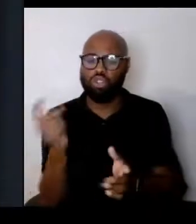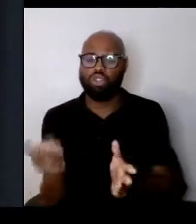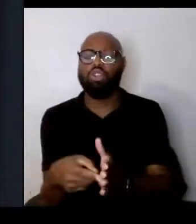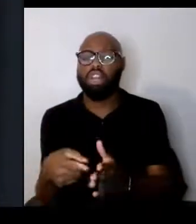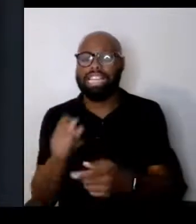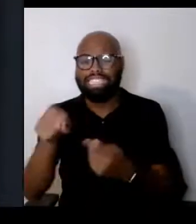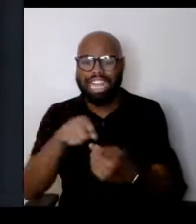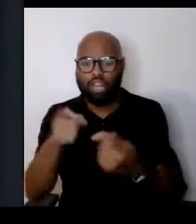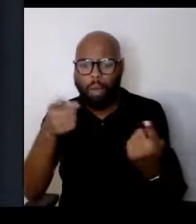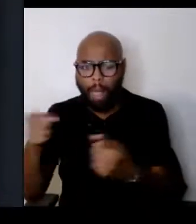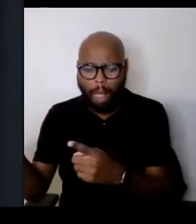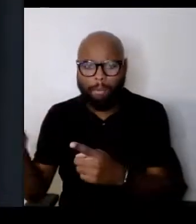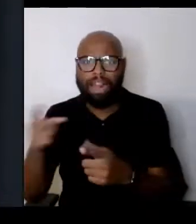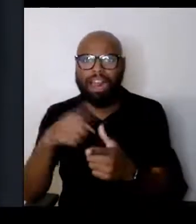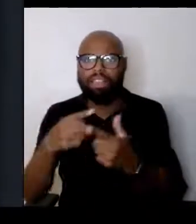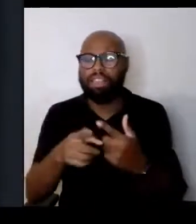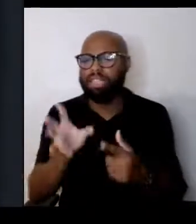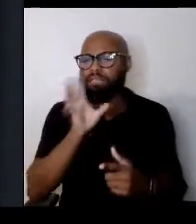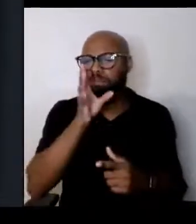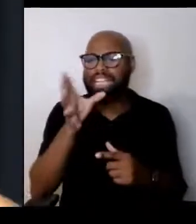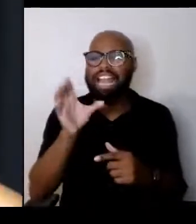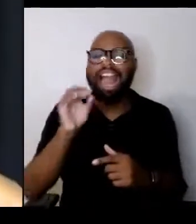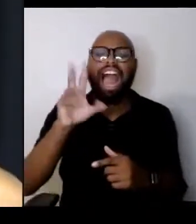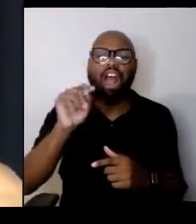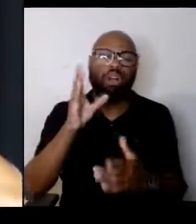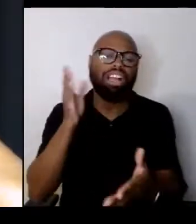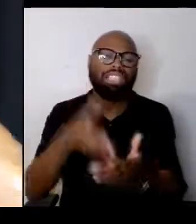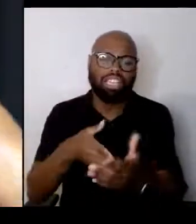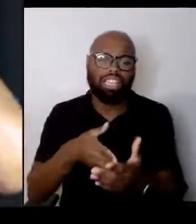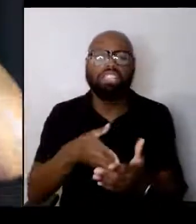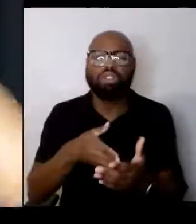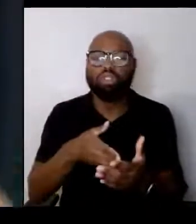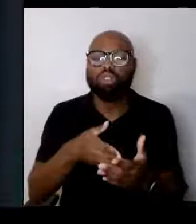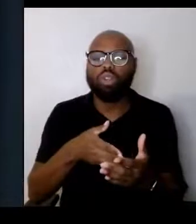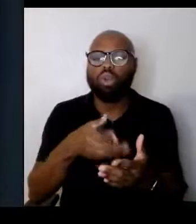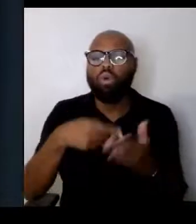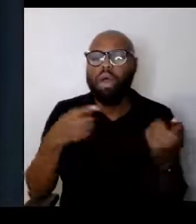you know, you have the, I'm sorry,